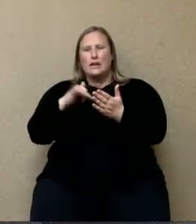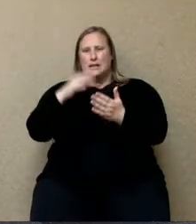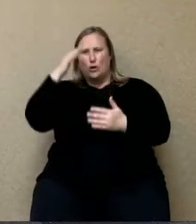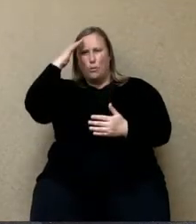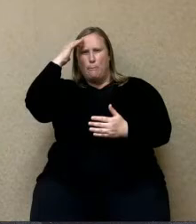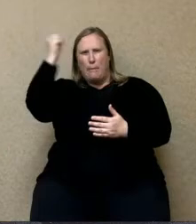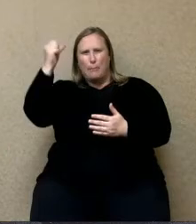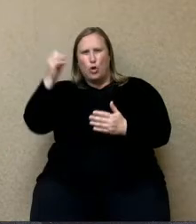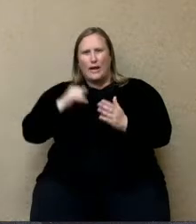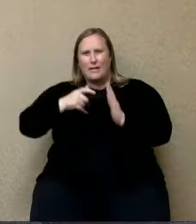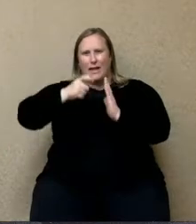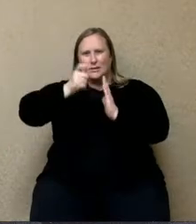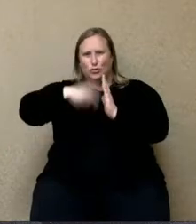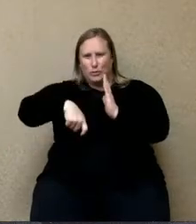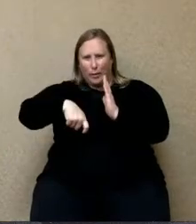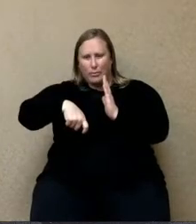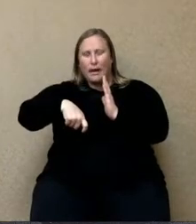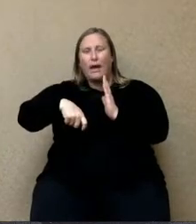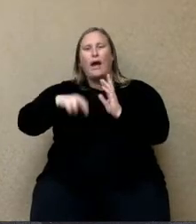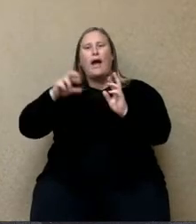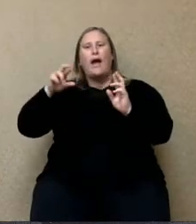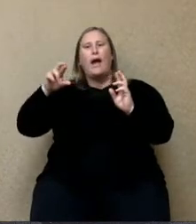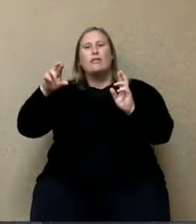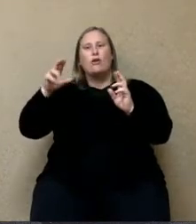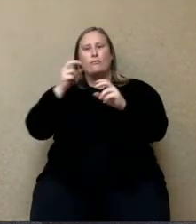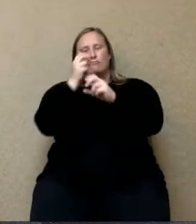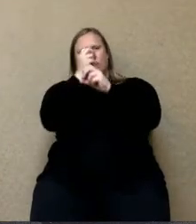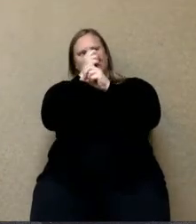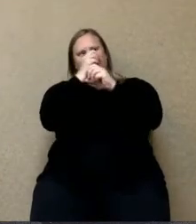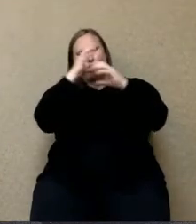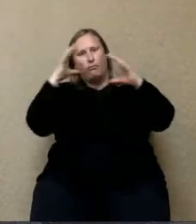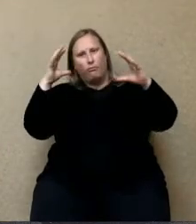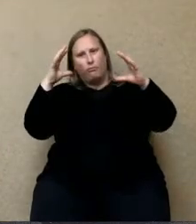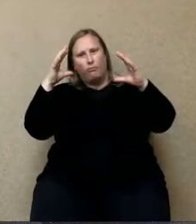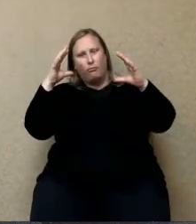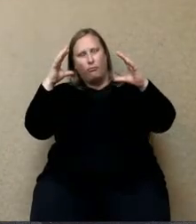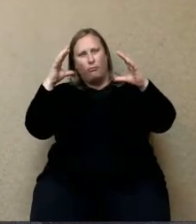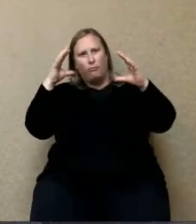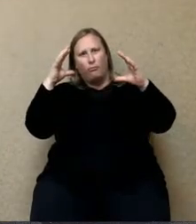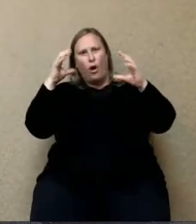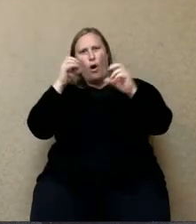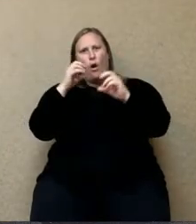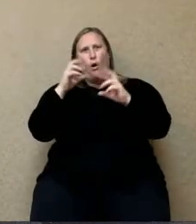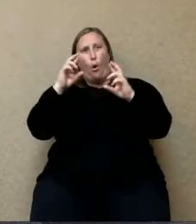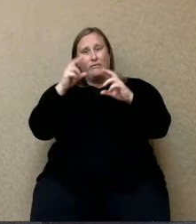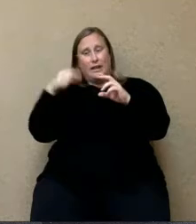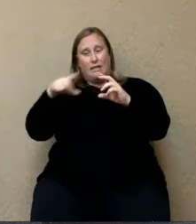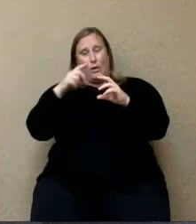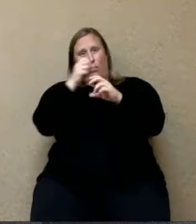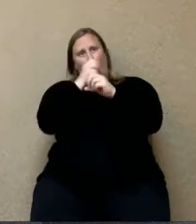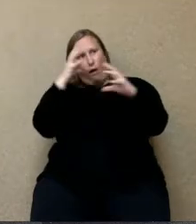if you will, and then hopefully generalize it in the correct opportunity or time.